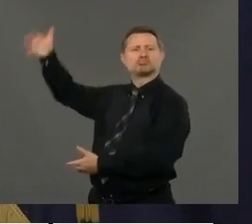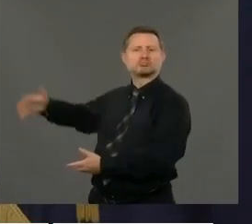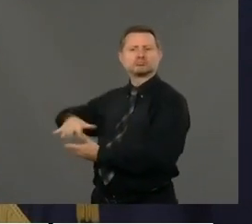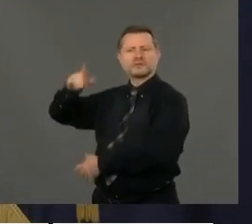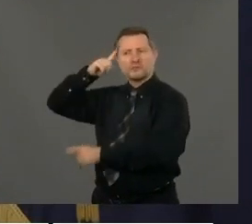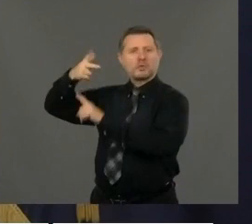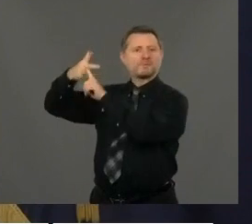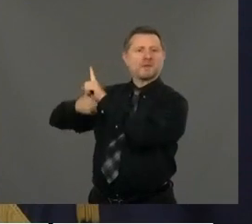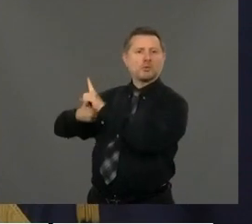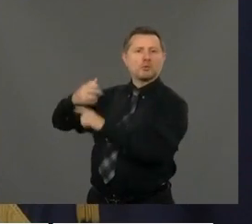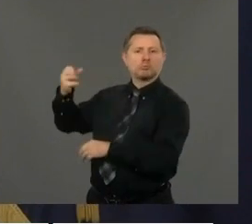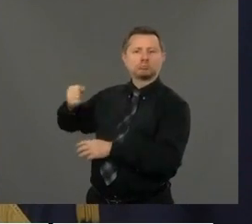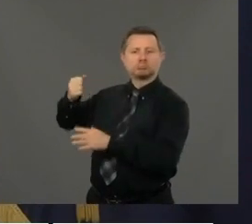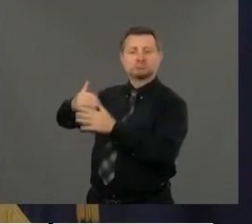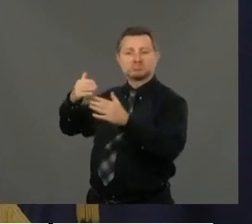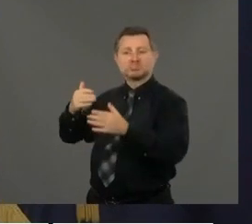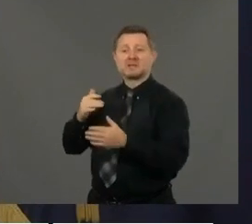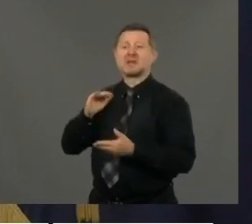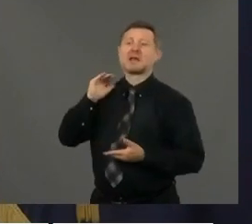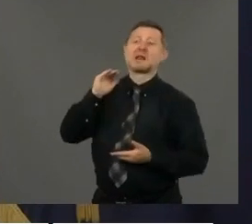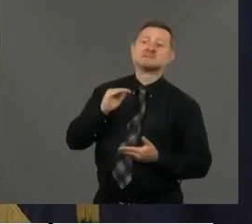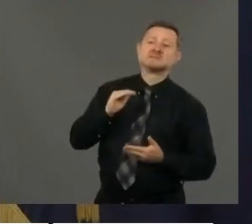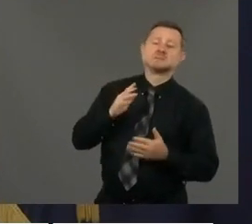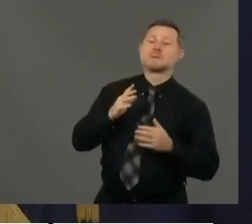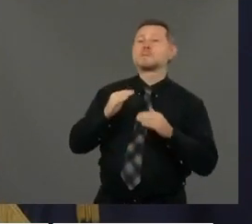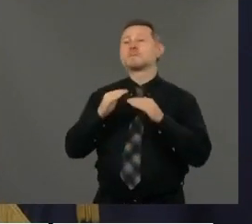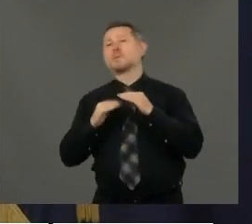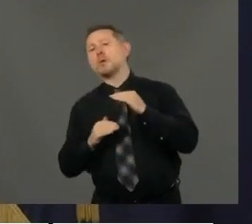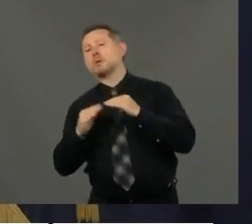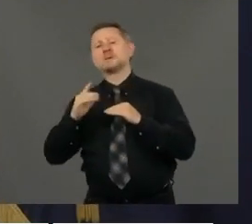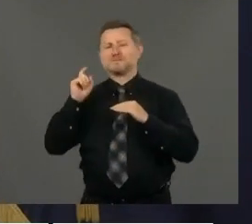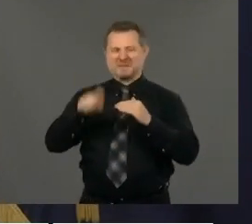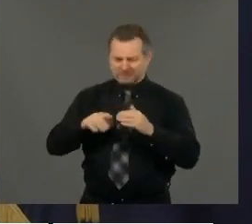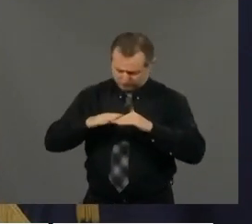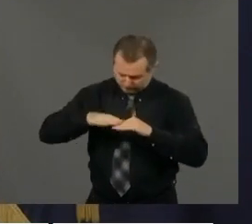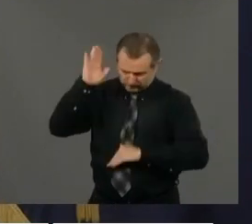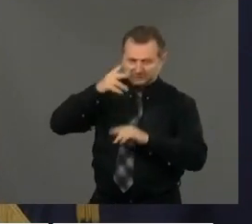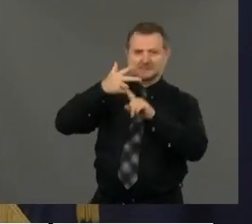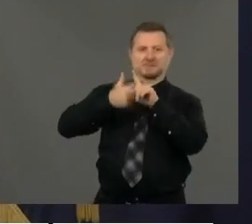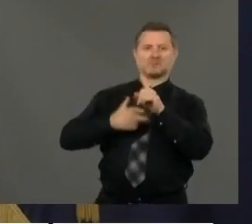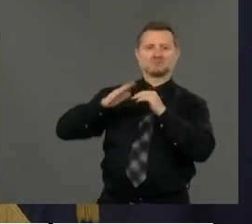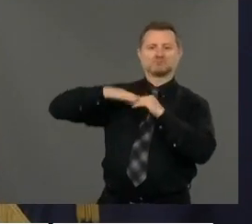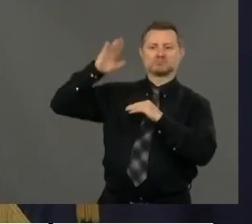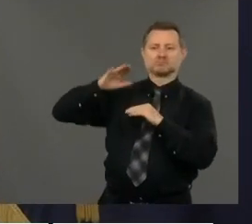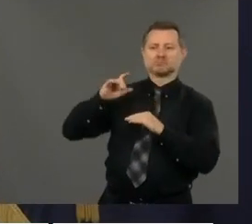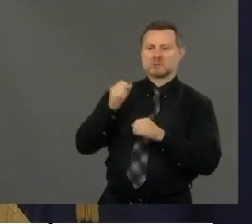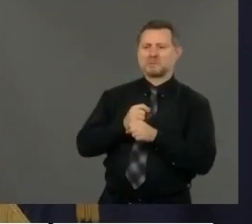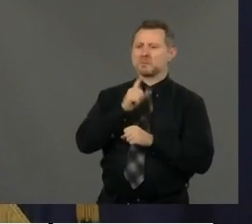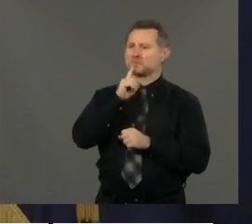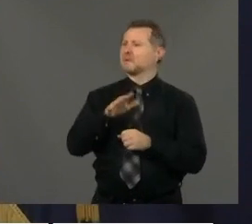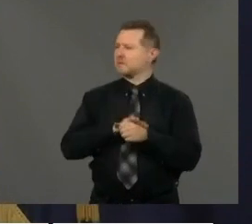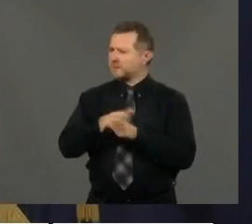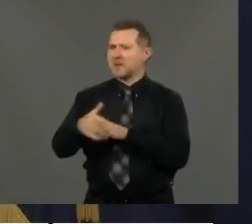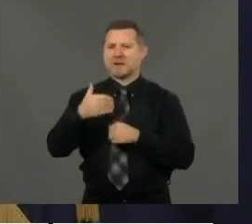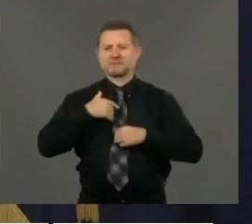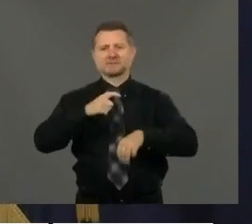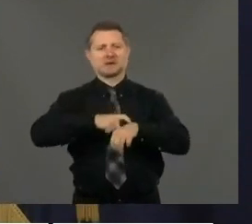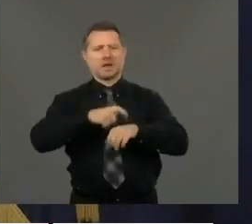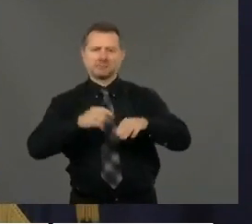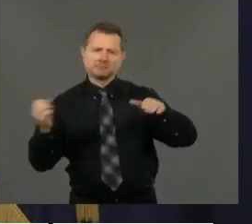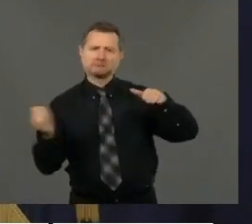FIRM REGULATION.